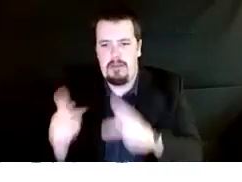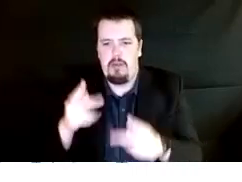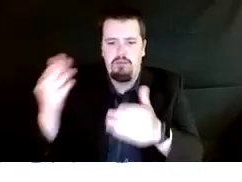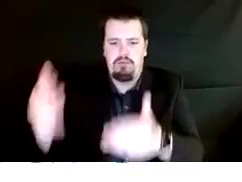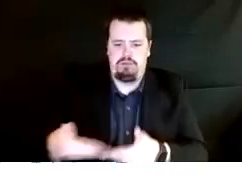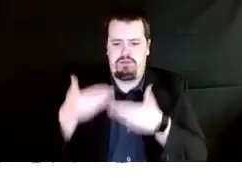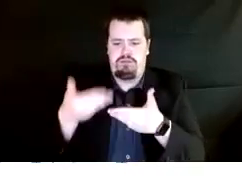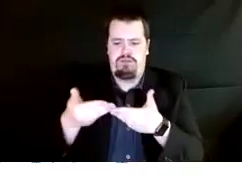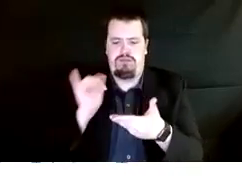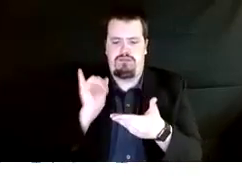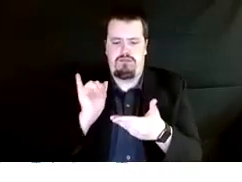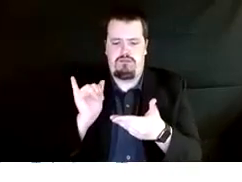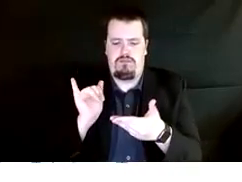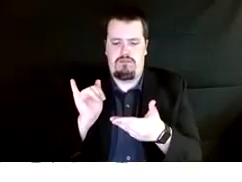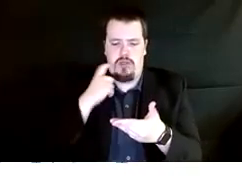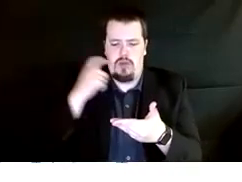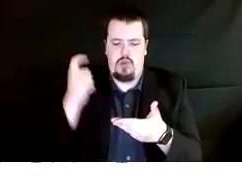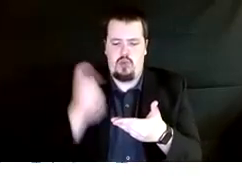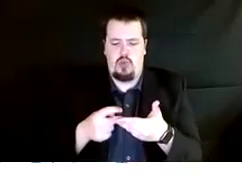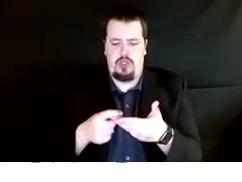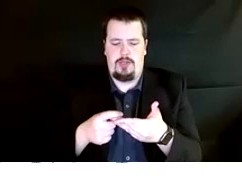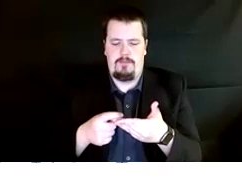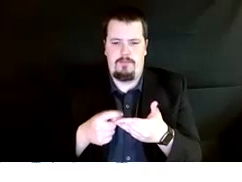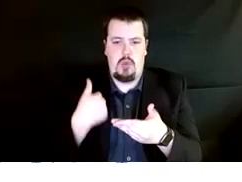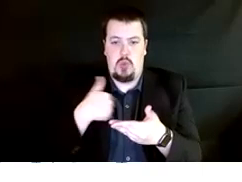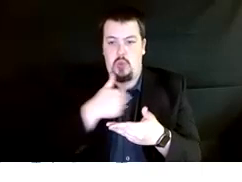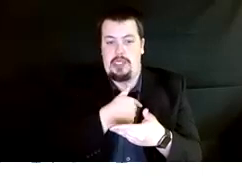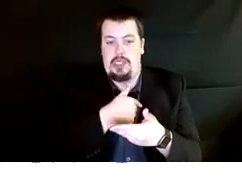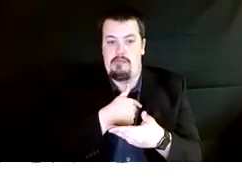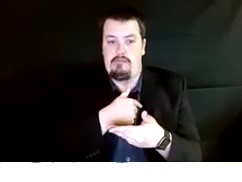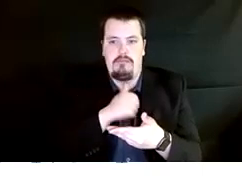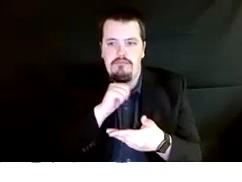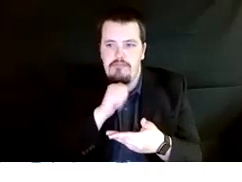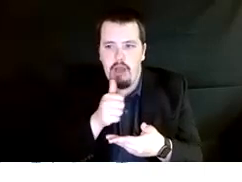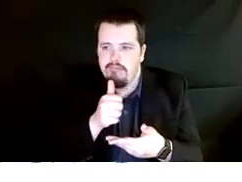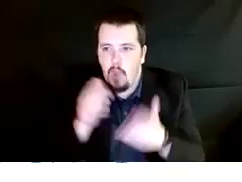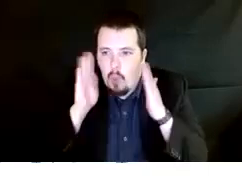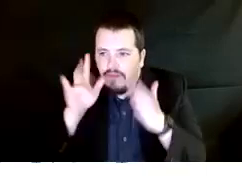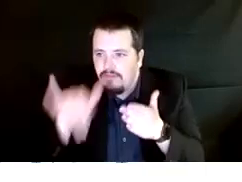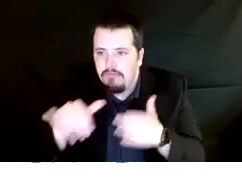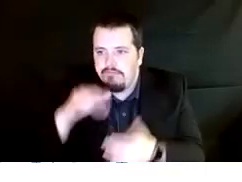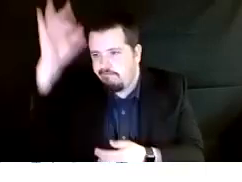brought to our attention too and um we were not aware of this guidance and neither were